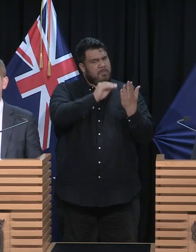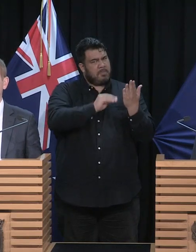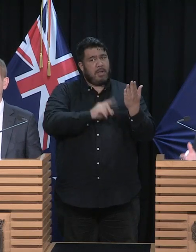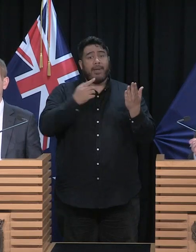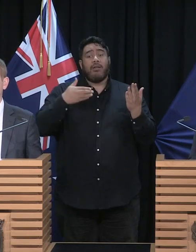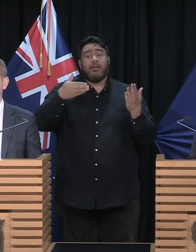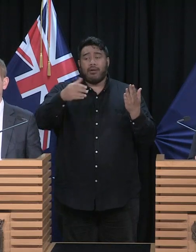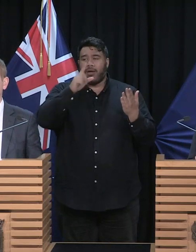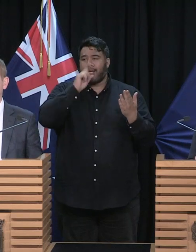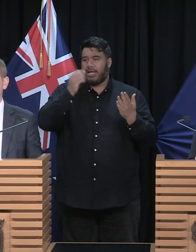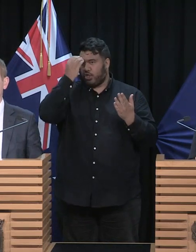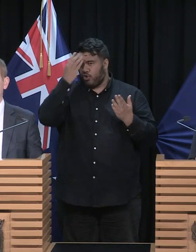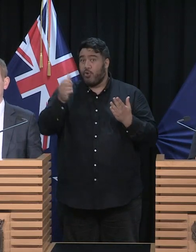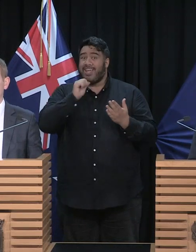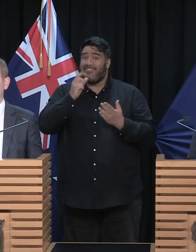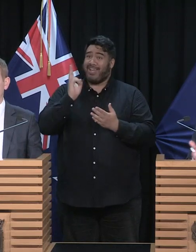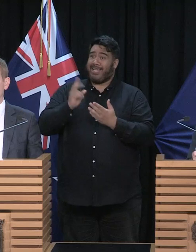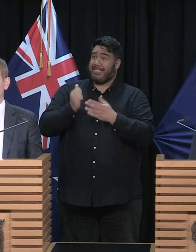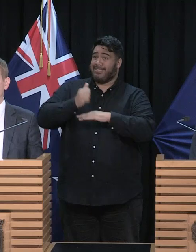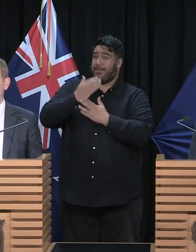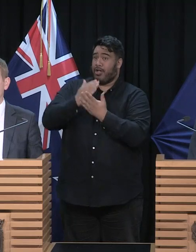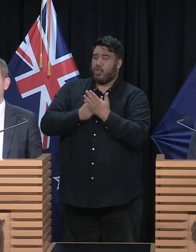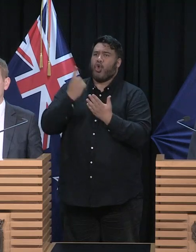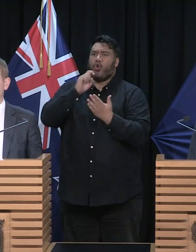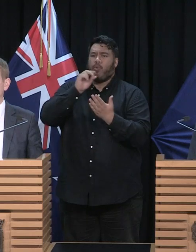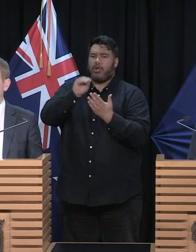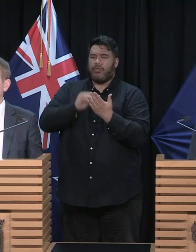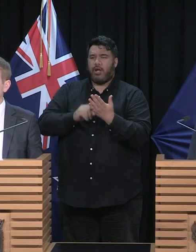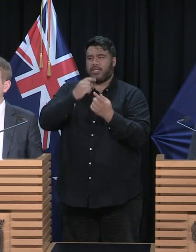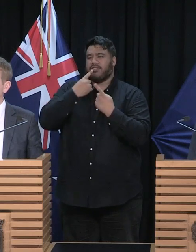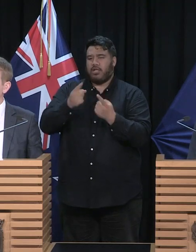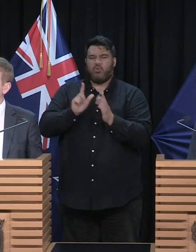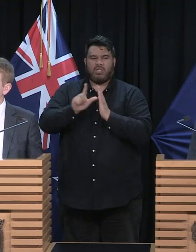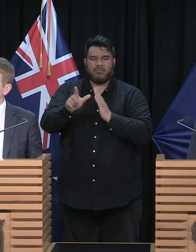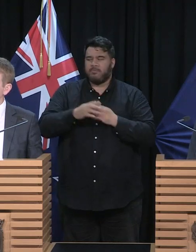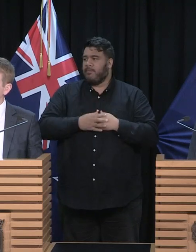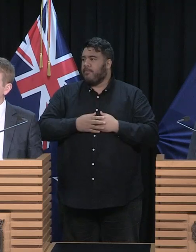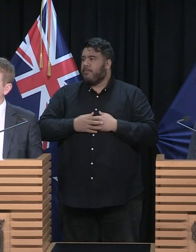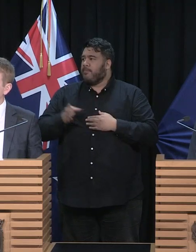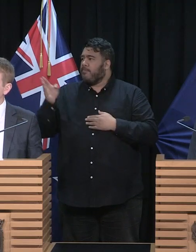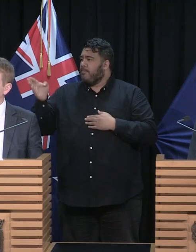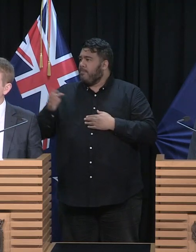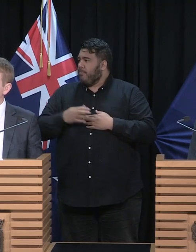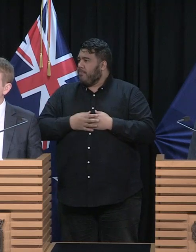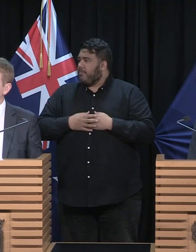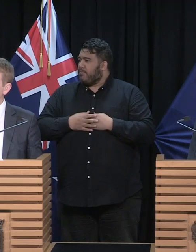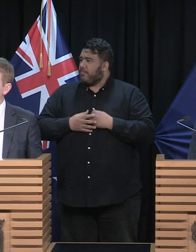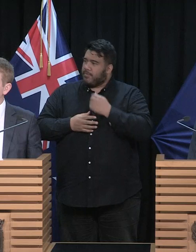17 or 18 organisations, but I can give an update on the number of organisations that would be on that distribution